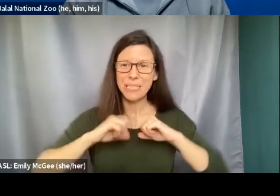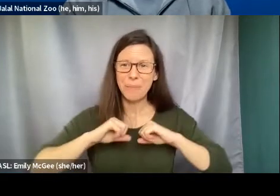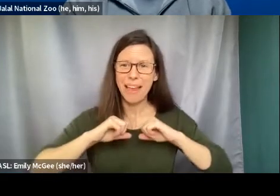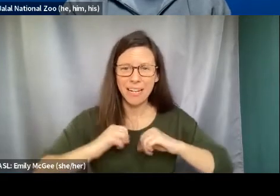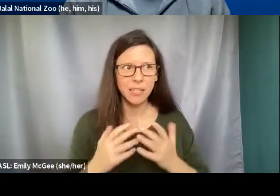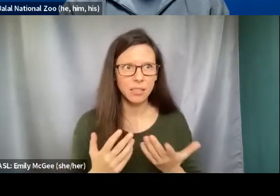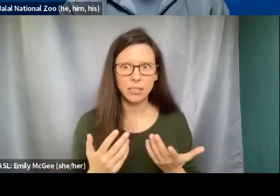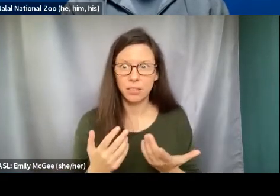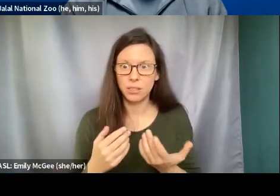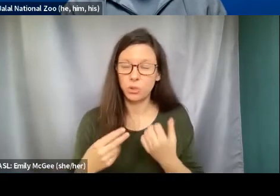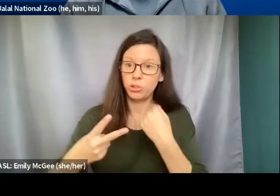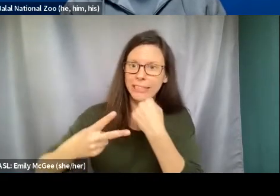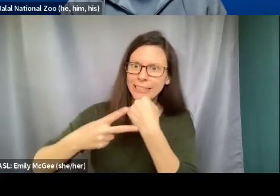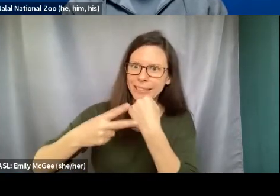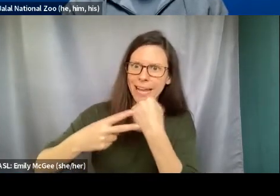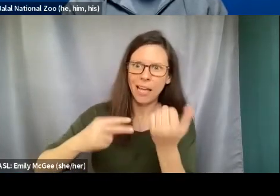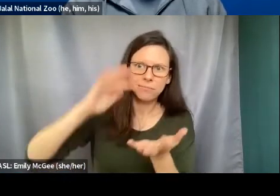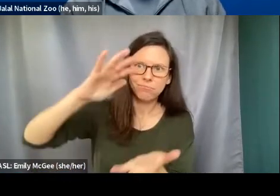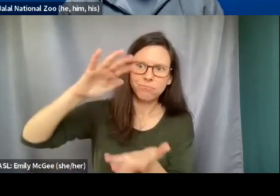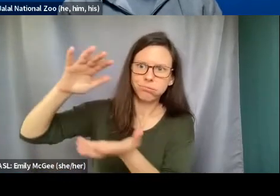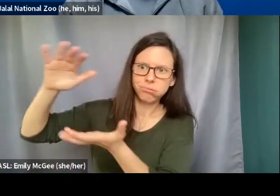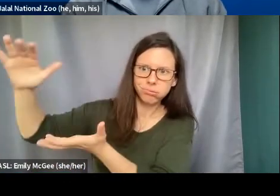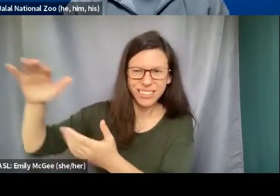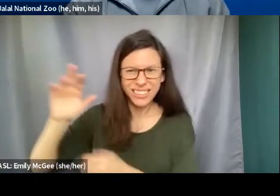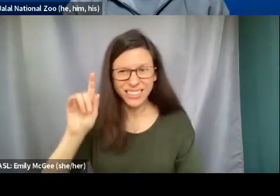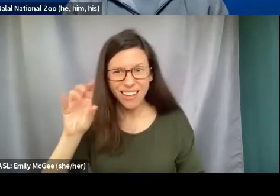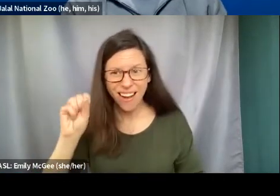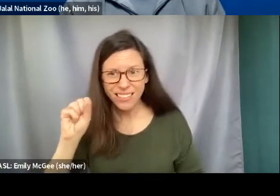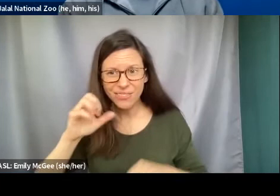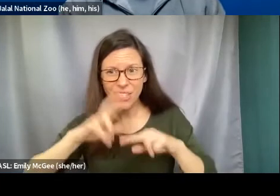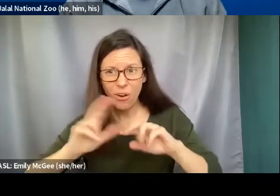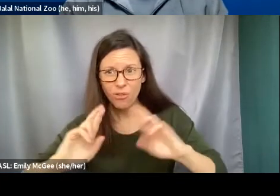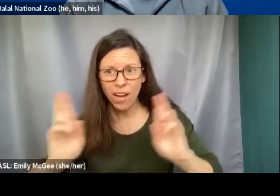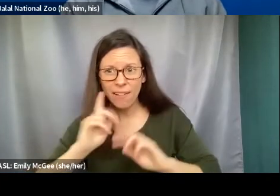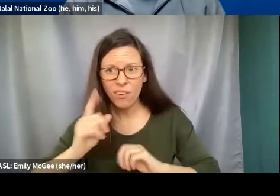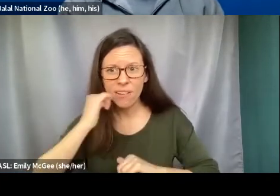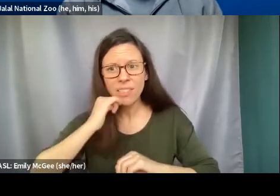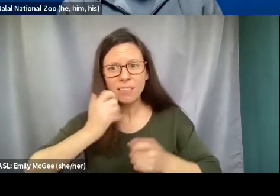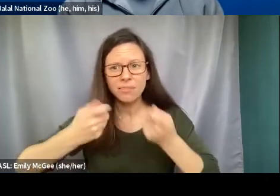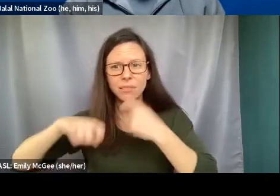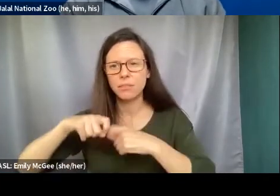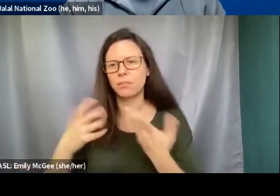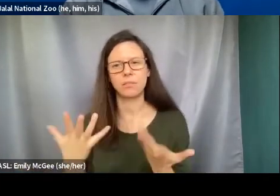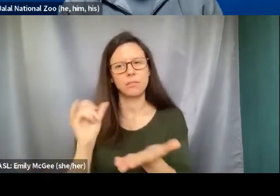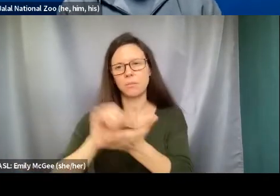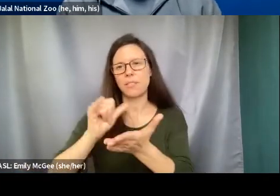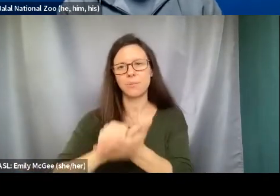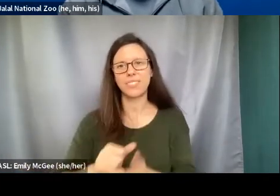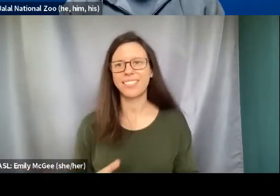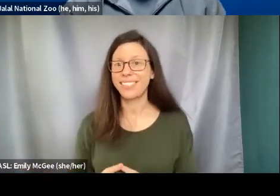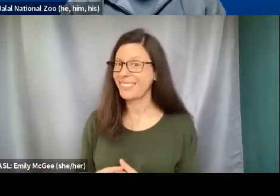50 plus bags of salt, tons of salt. We won't have any space for it. Absolutely. >>Shellie: I know, I was gonna say